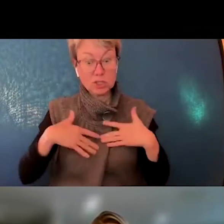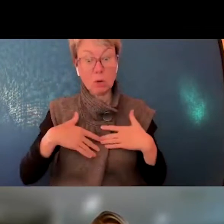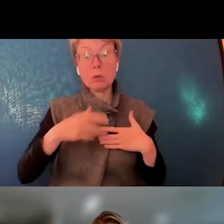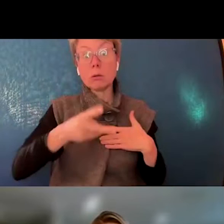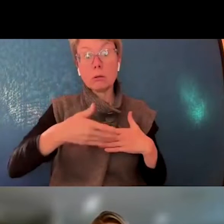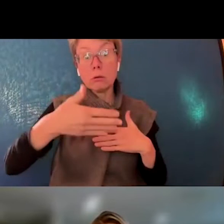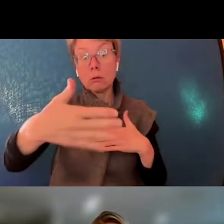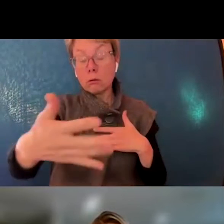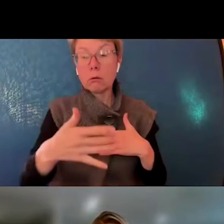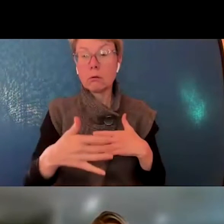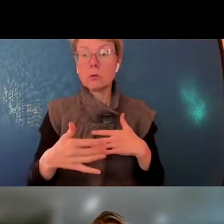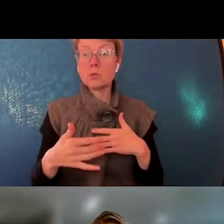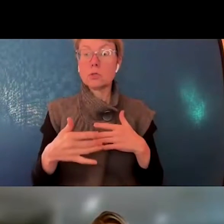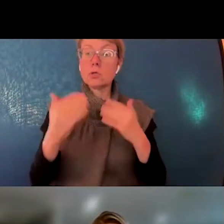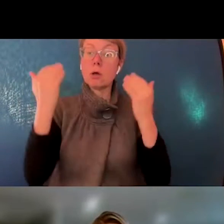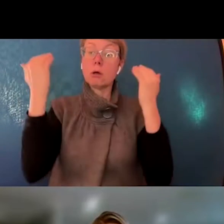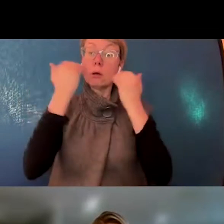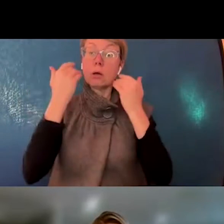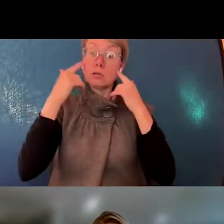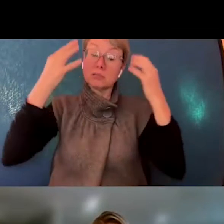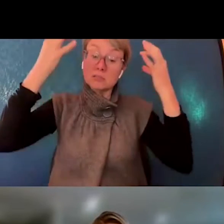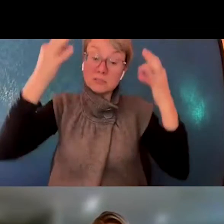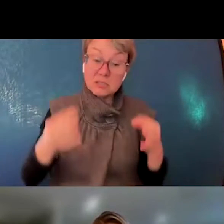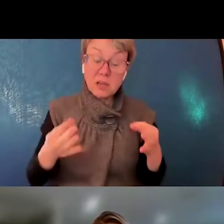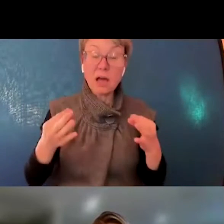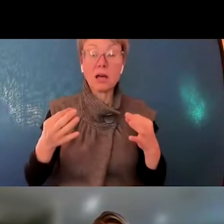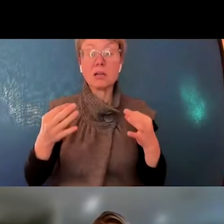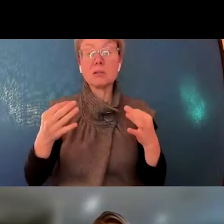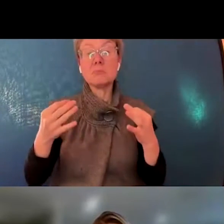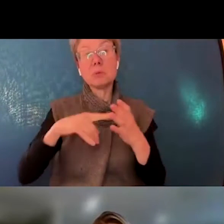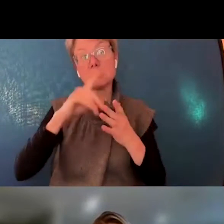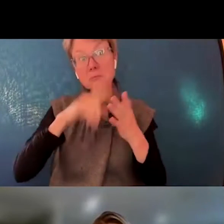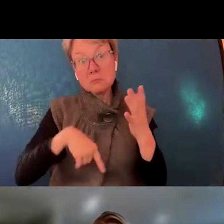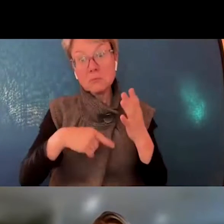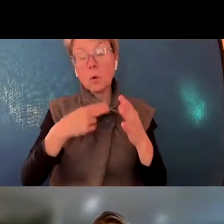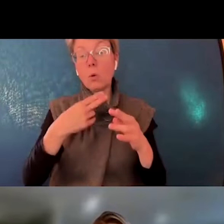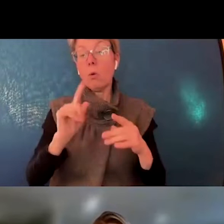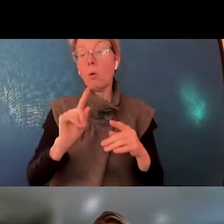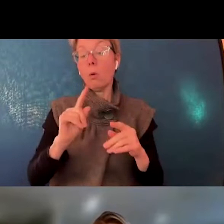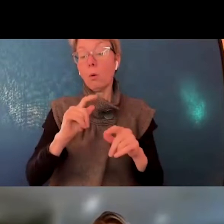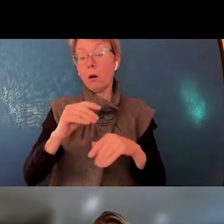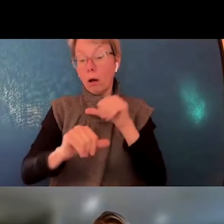or sentences that children's get and a lot of the uh procedures involved in Prosecuting children are